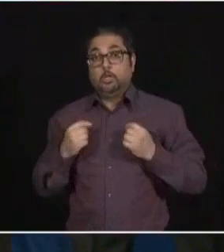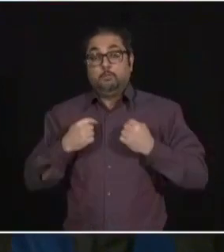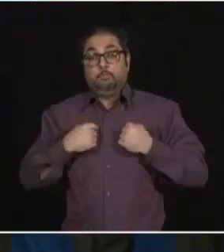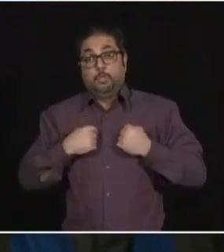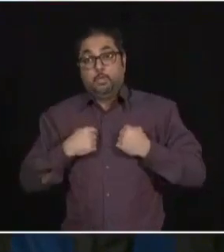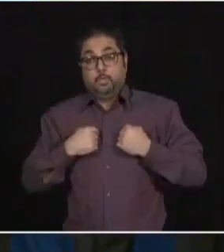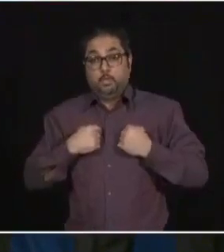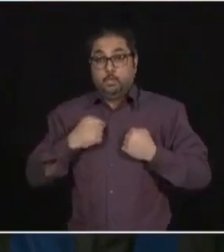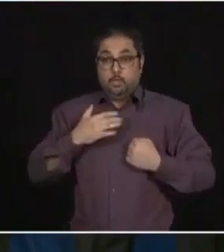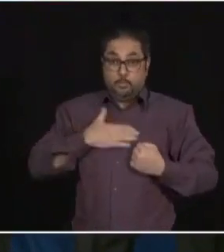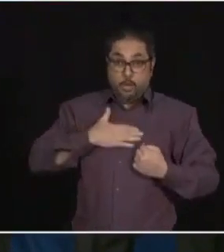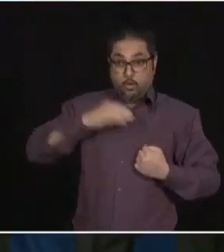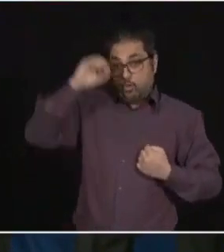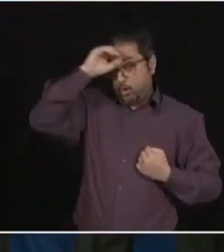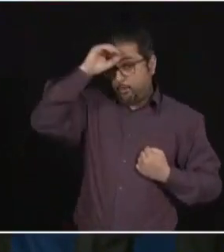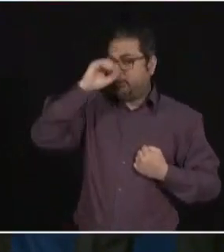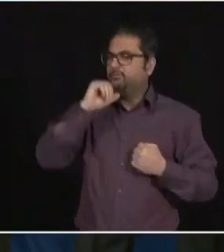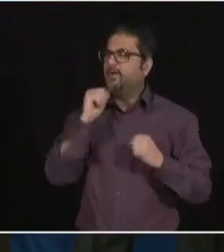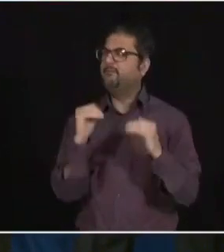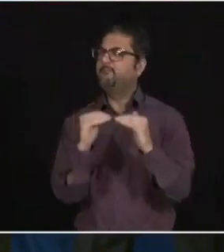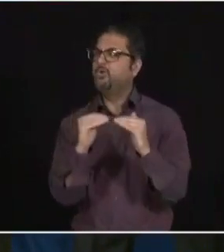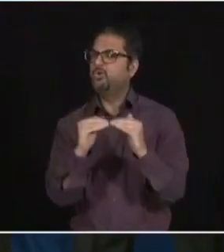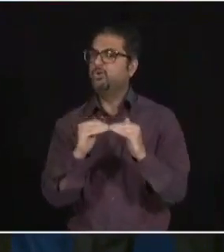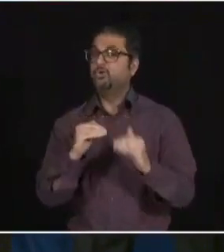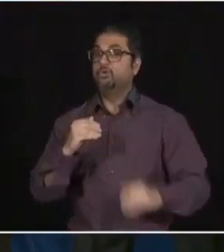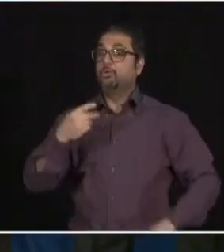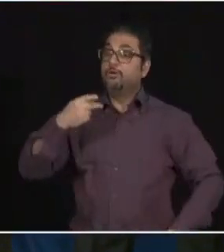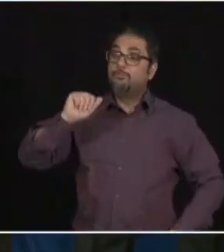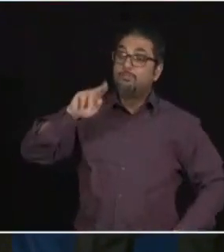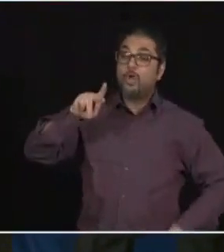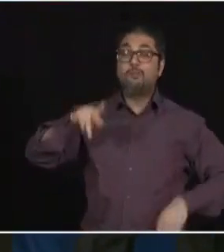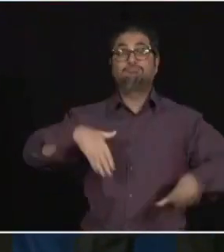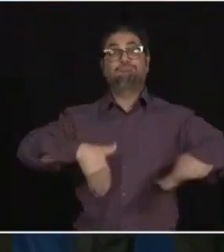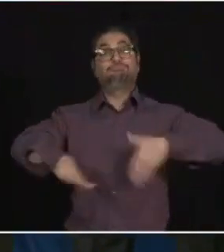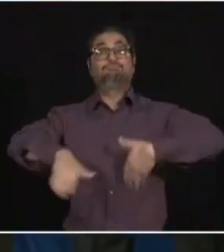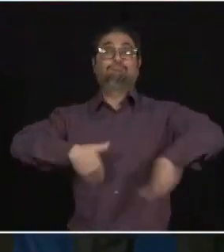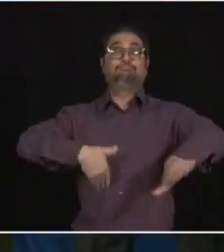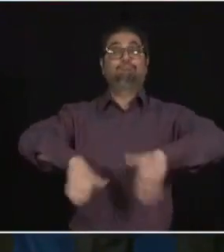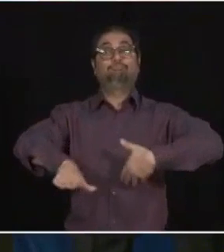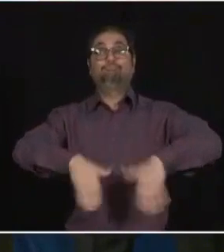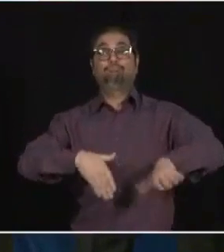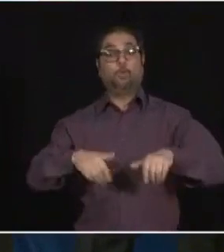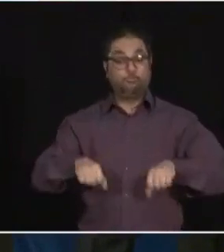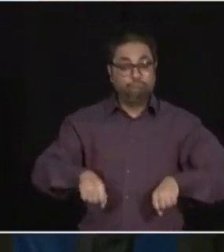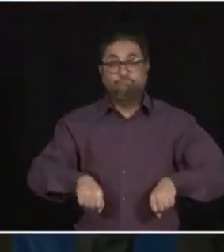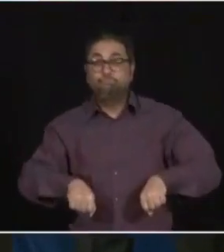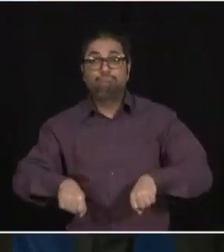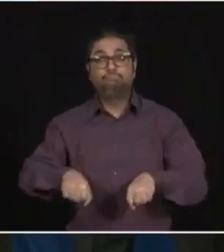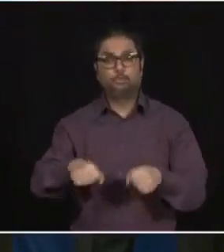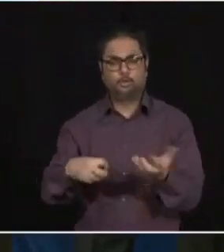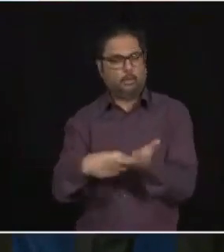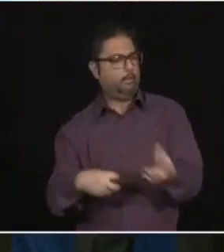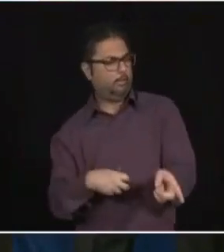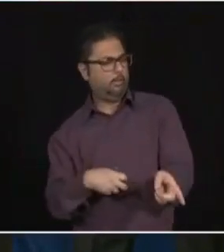walking through a park with their little child in a stroller and they get a ticket and these people don't?